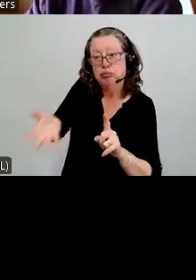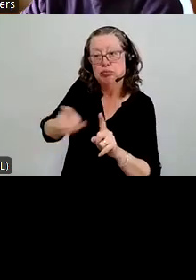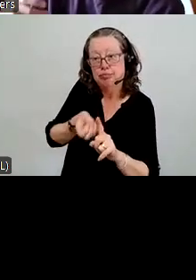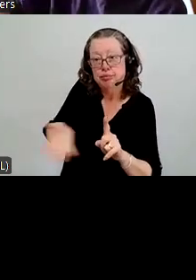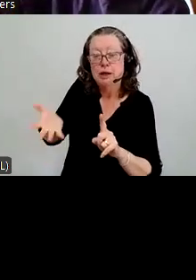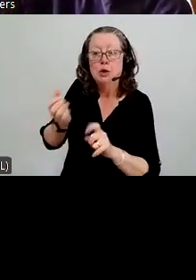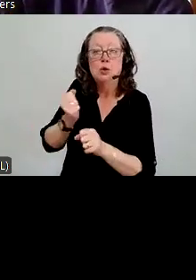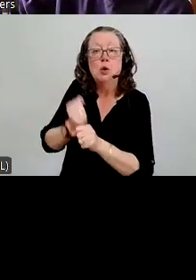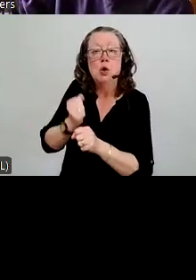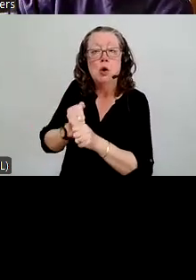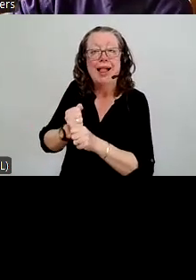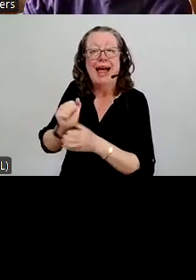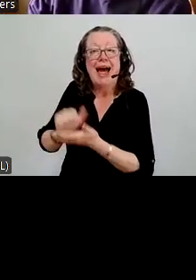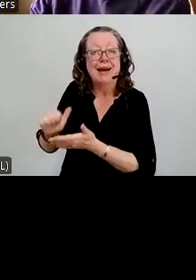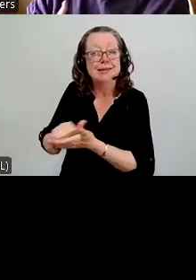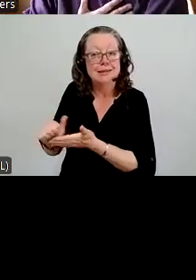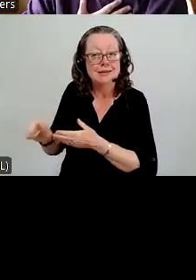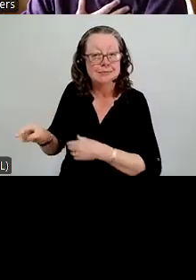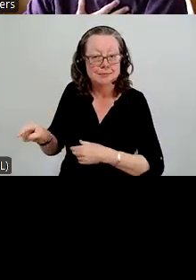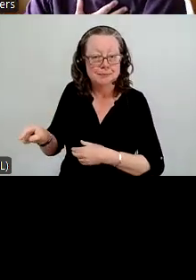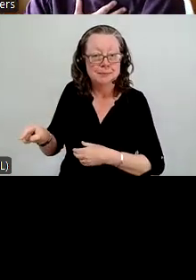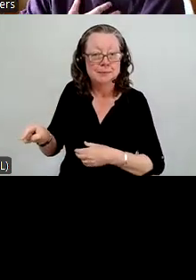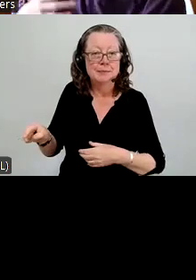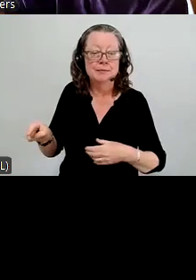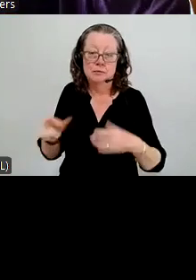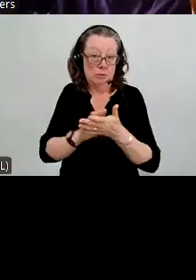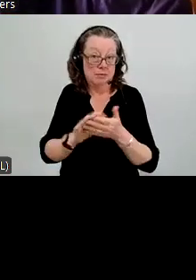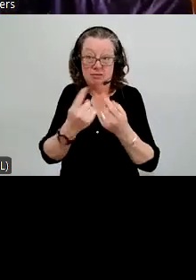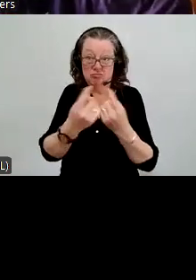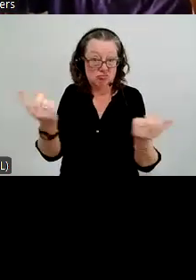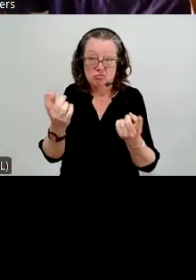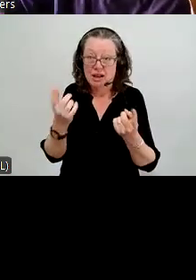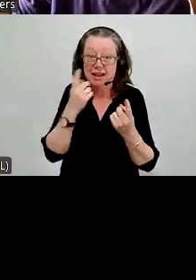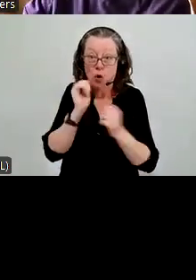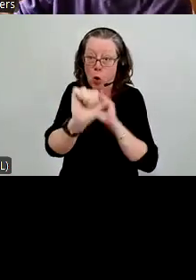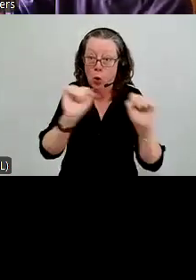you can set that as an objective. We want to reach new people that are going to achieve